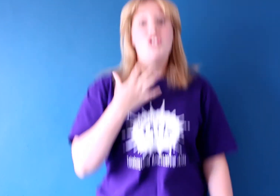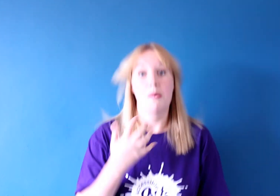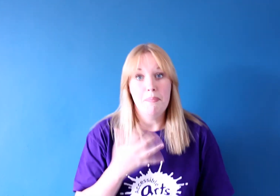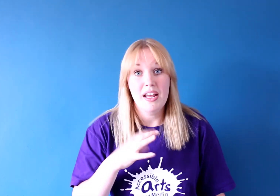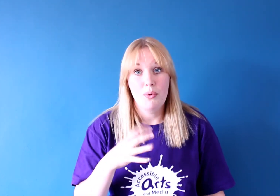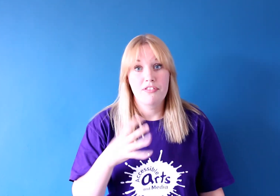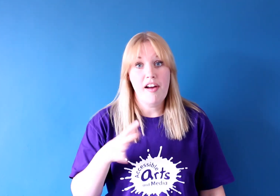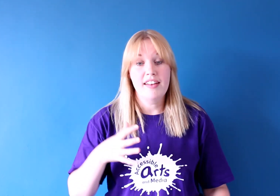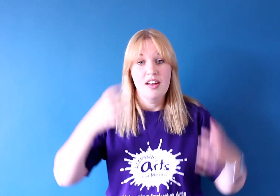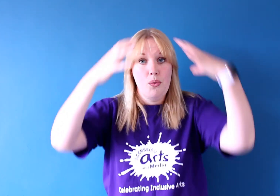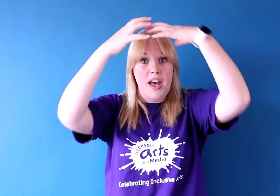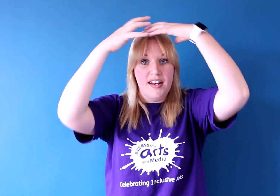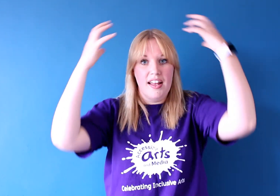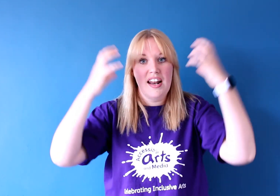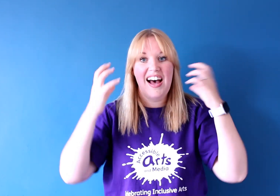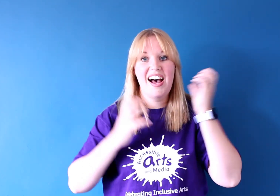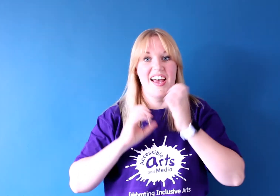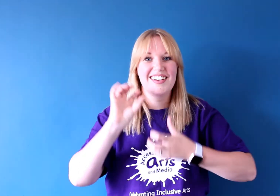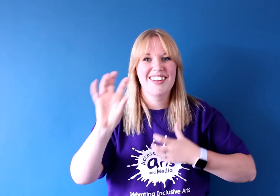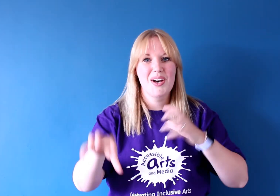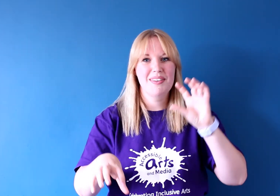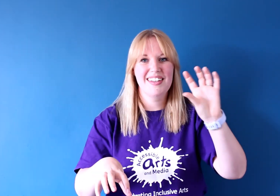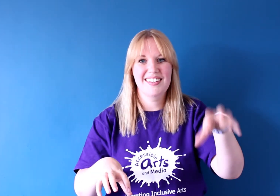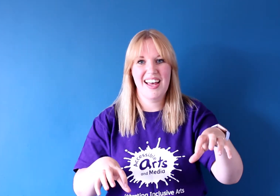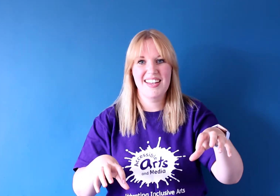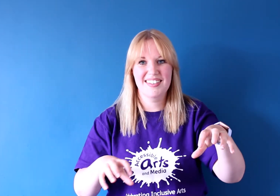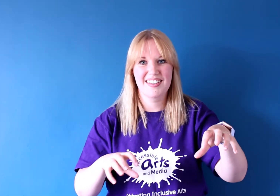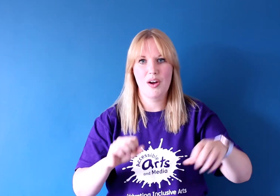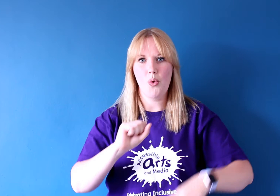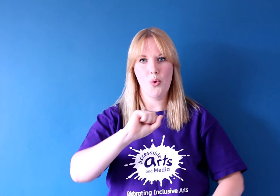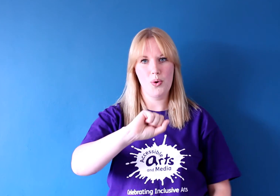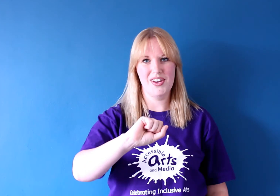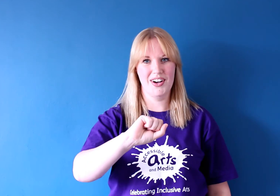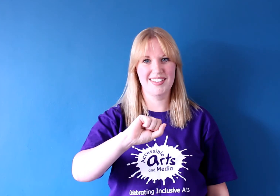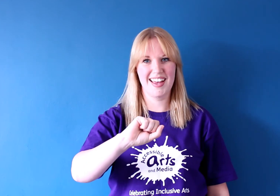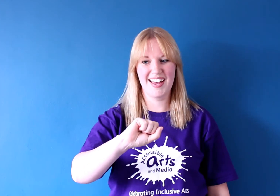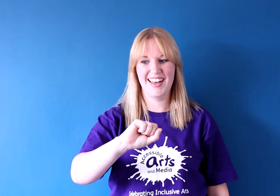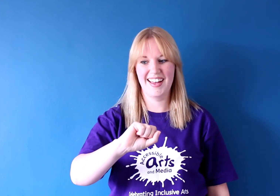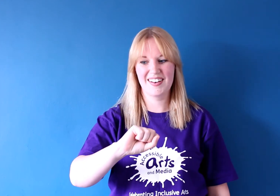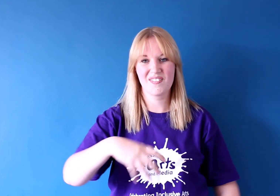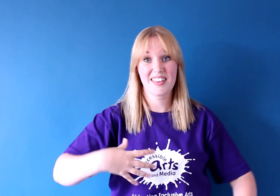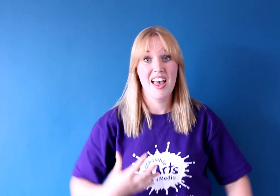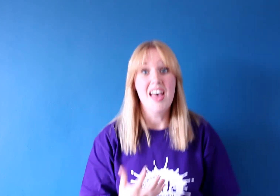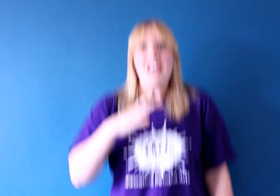Jumping with fright when a lion comes in sight. Your turn.